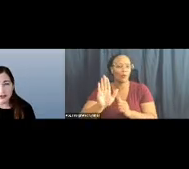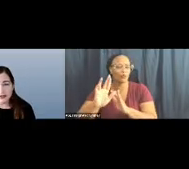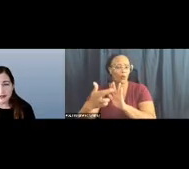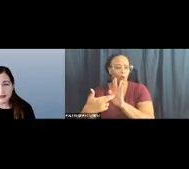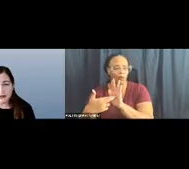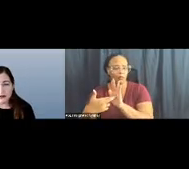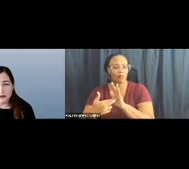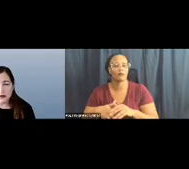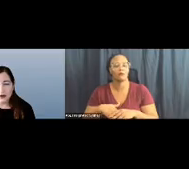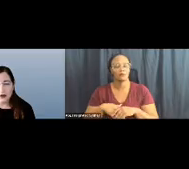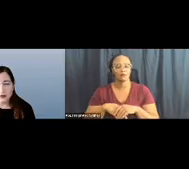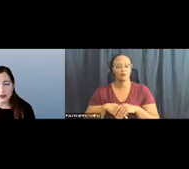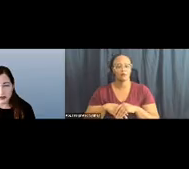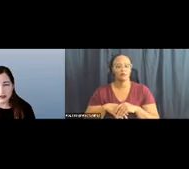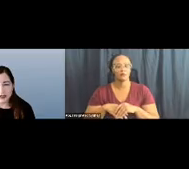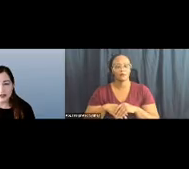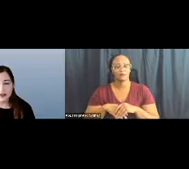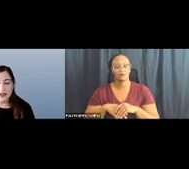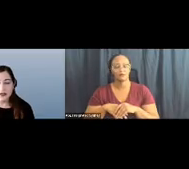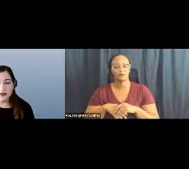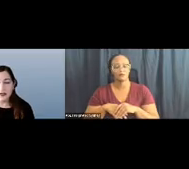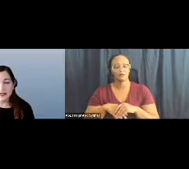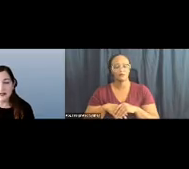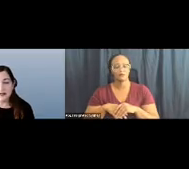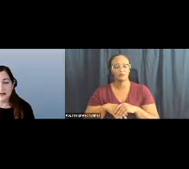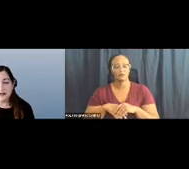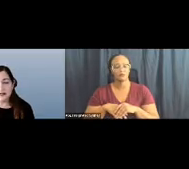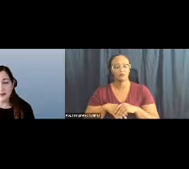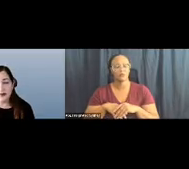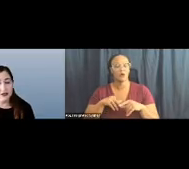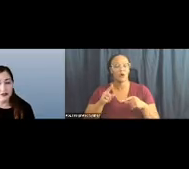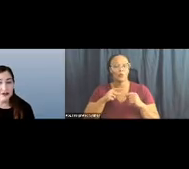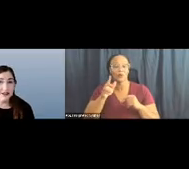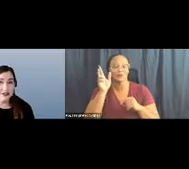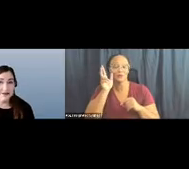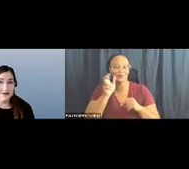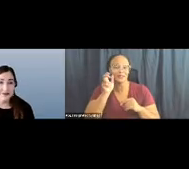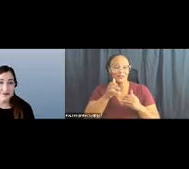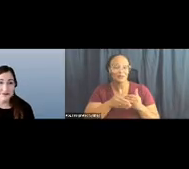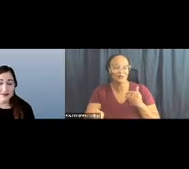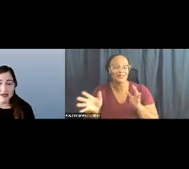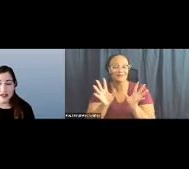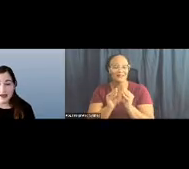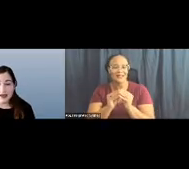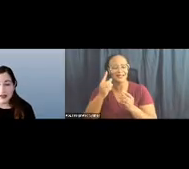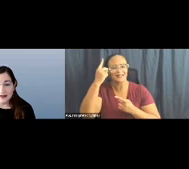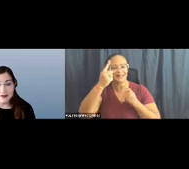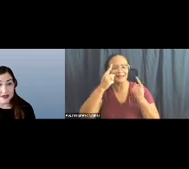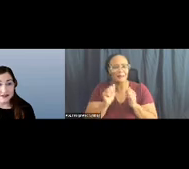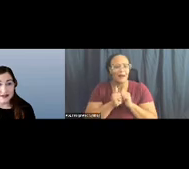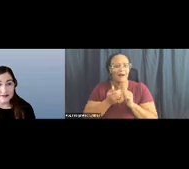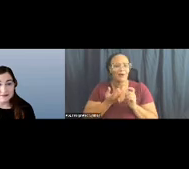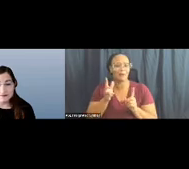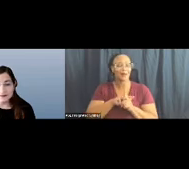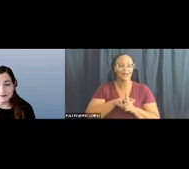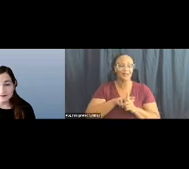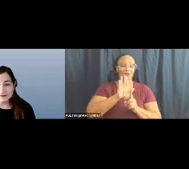with students or your student as you listen to this remainder of the session? Next slide.